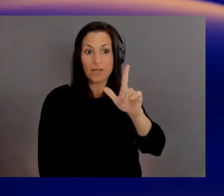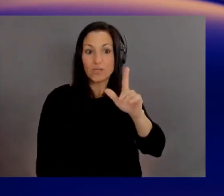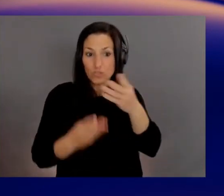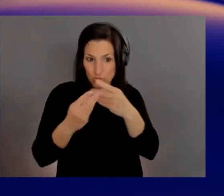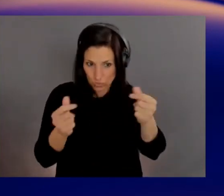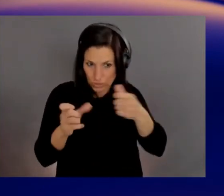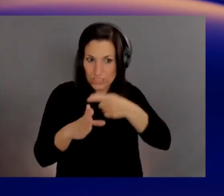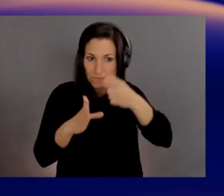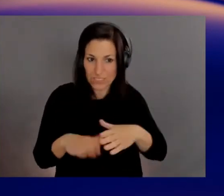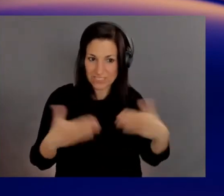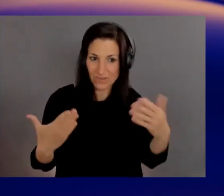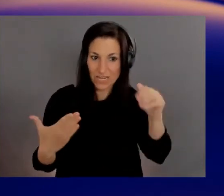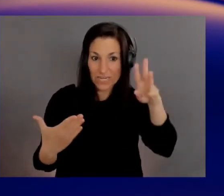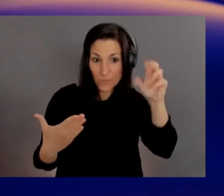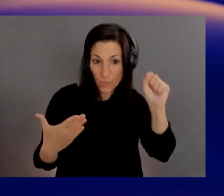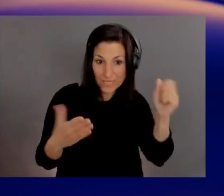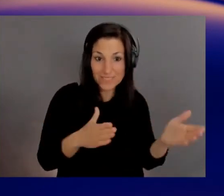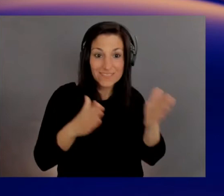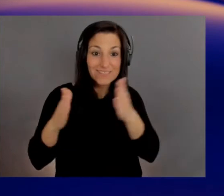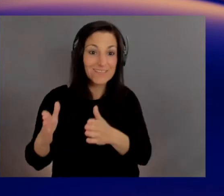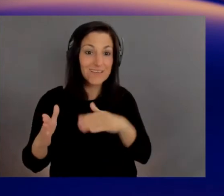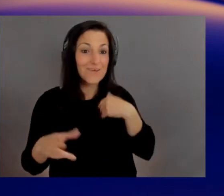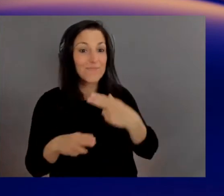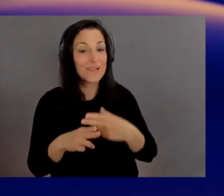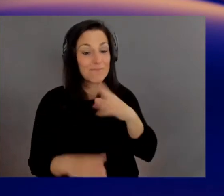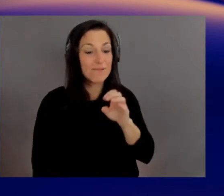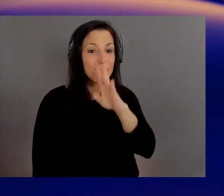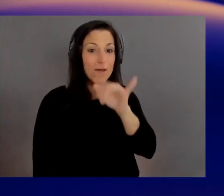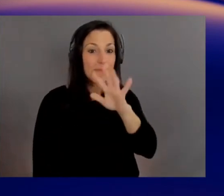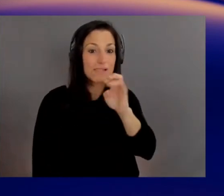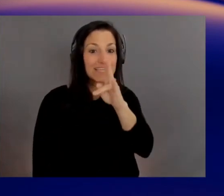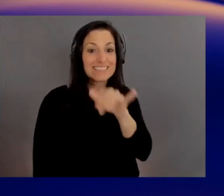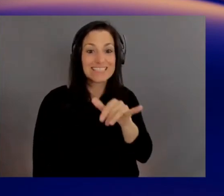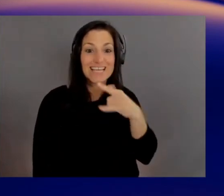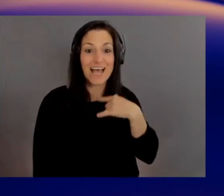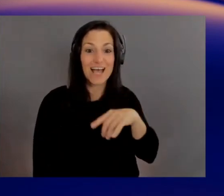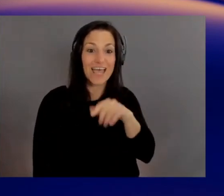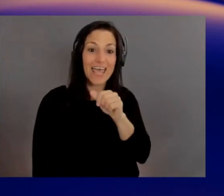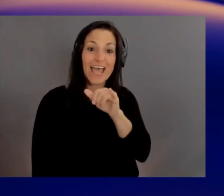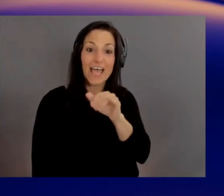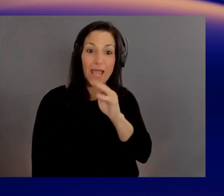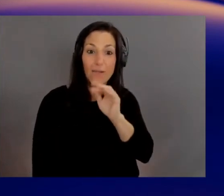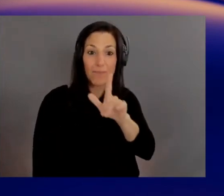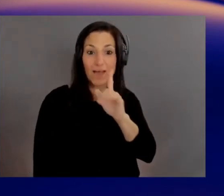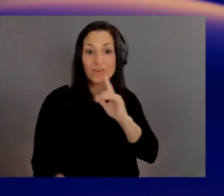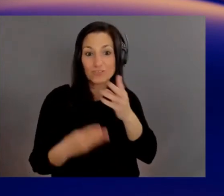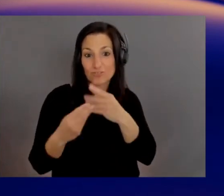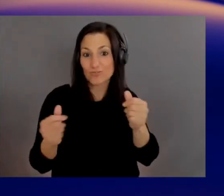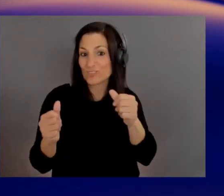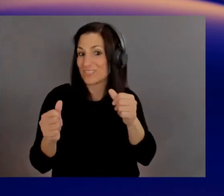My name's Bobby Lindsay. I'm also an AIML specialist solutions architect at AWS. Okay.